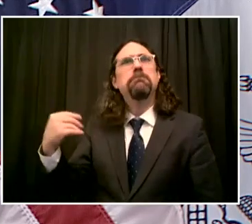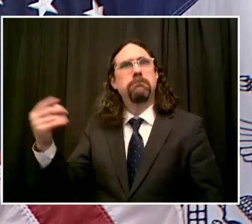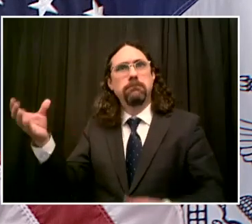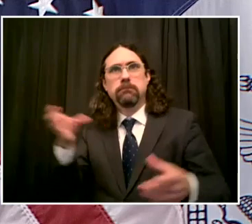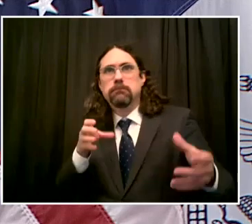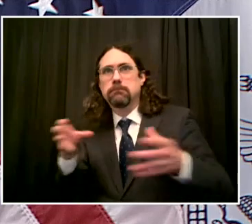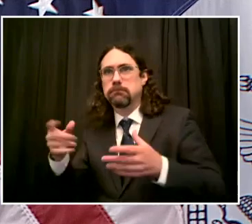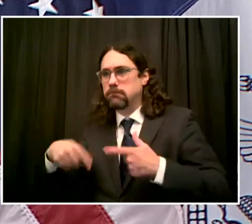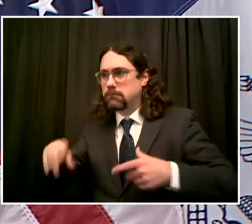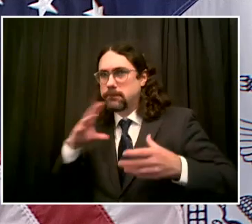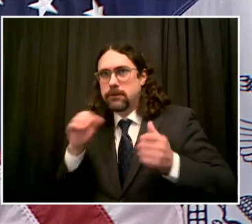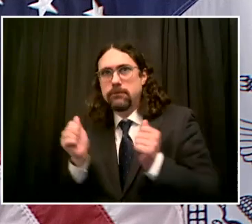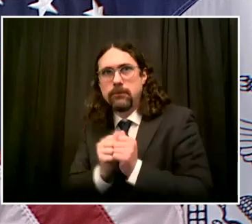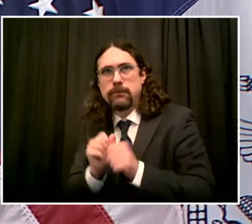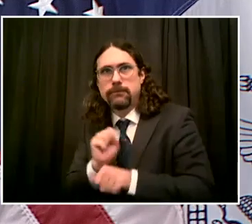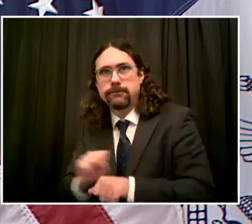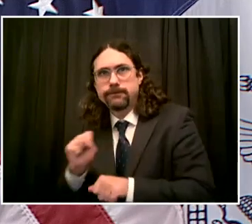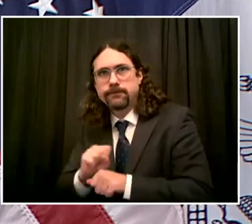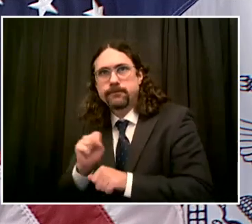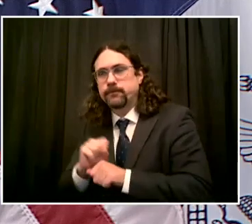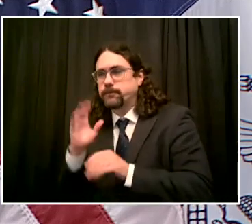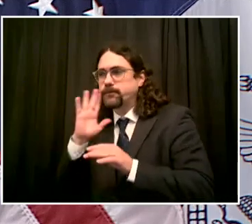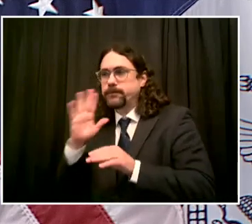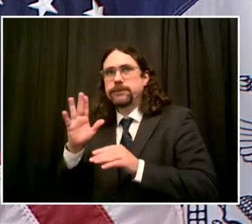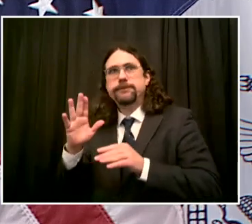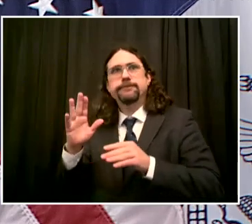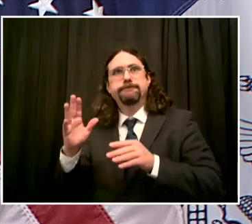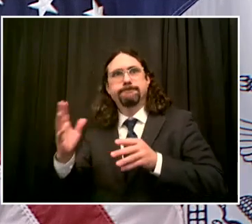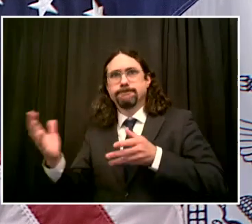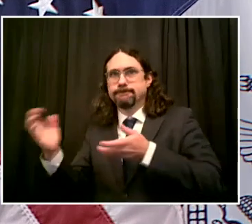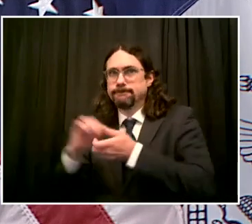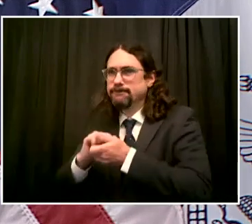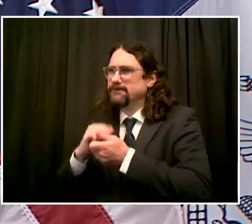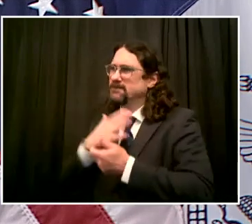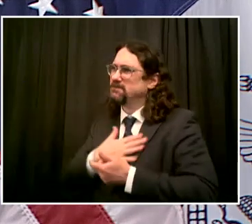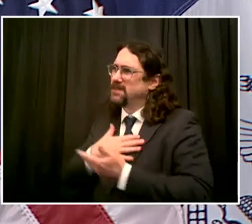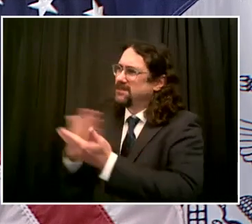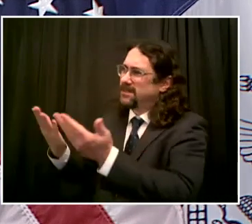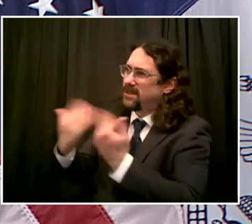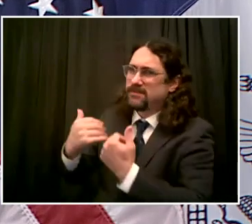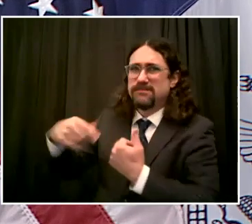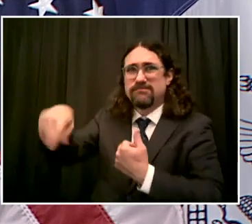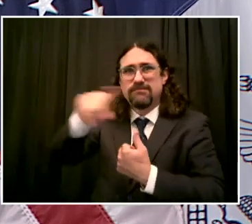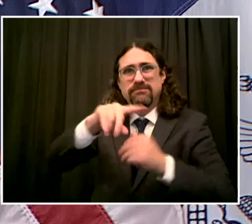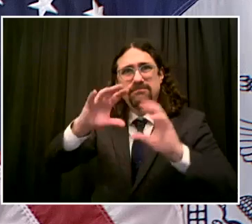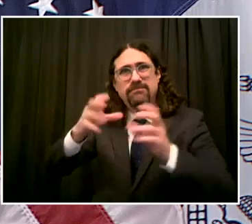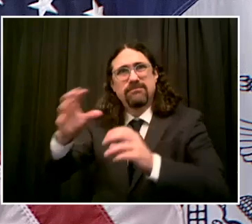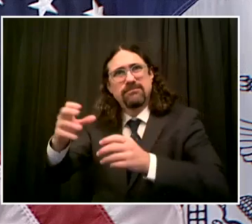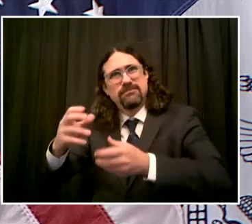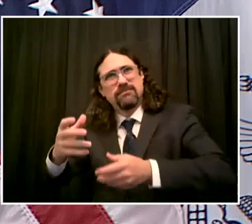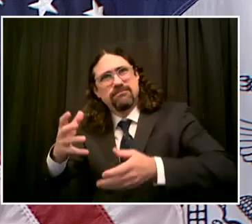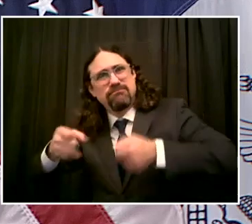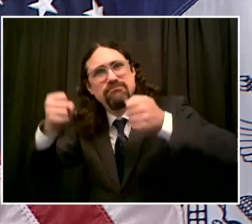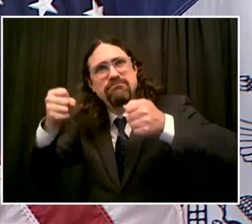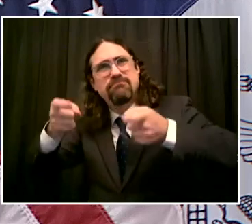COMMUNITIES. STEFORWARD, CREATE PEACE, OWN YOUR COMMUNITY. DONO LET OUTSIDERS ATTACK